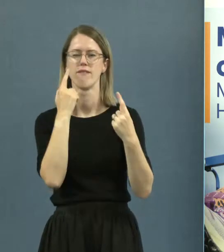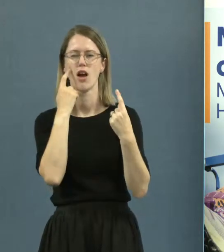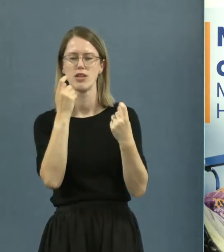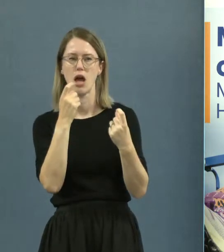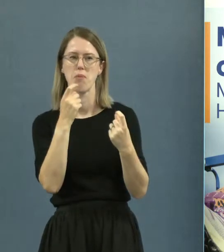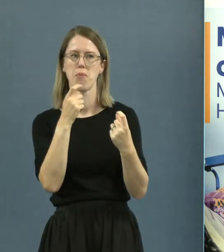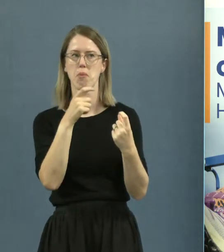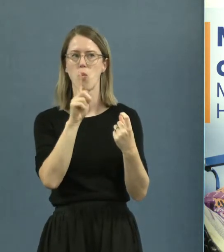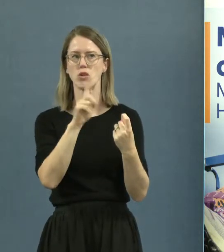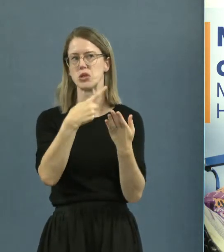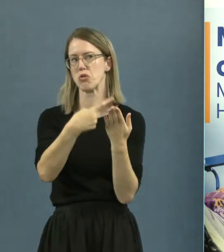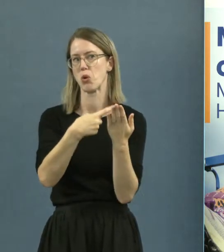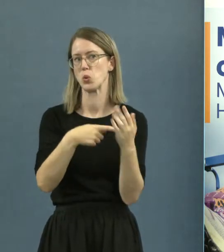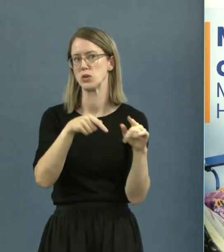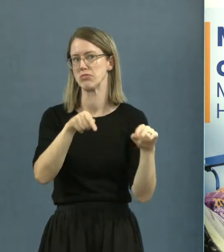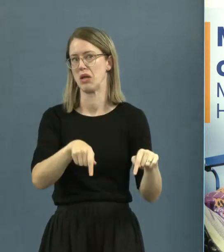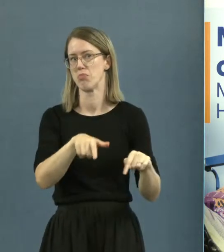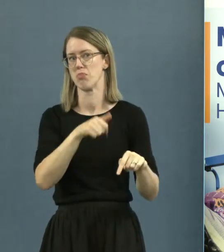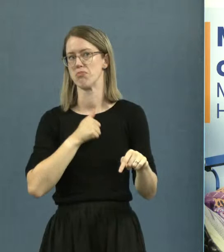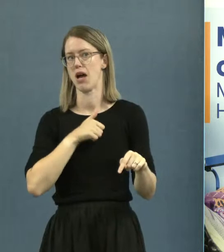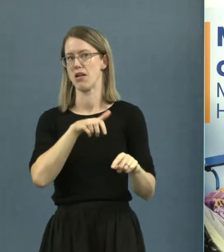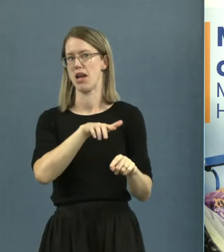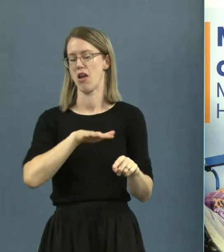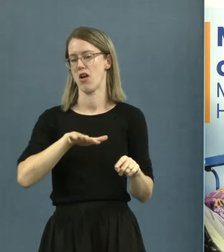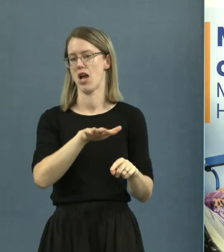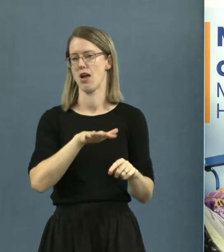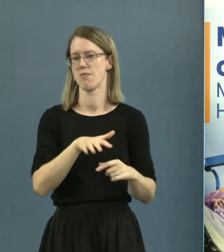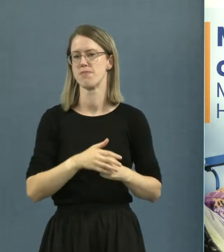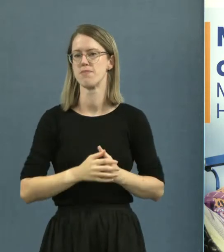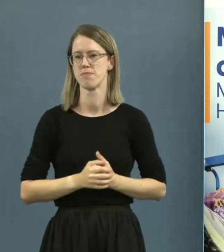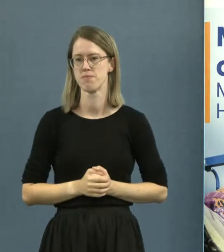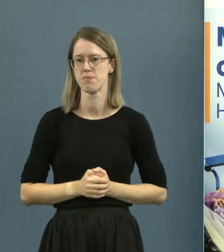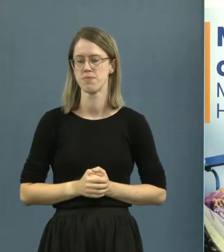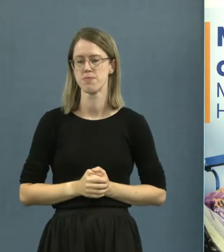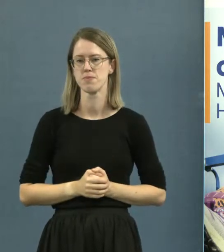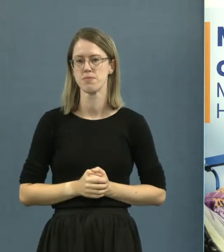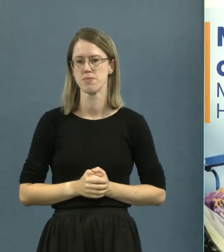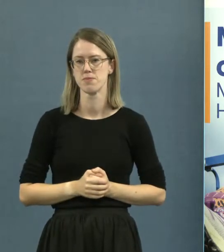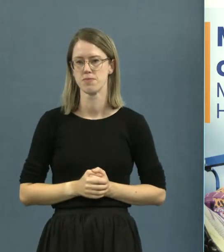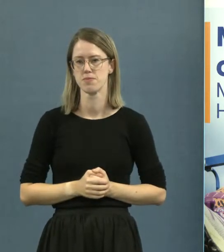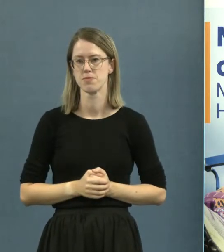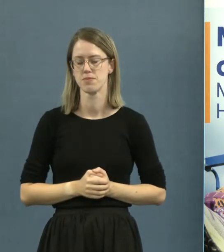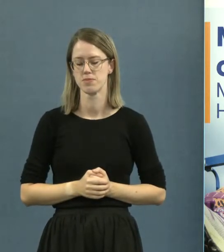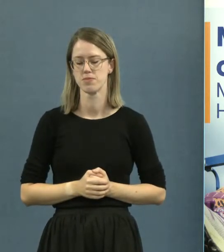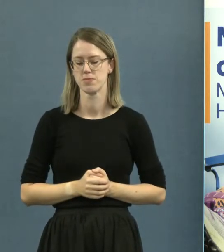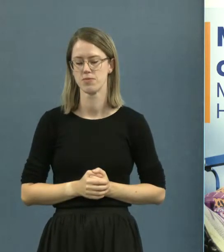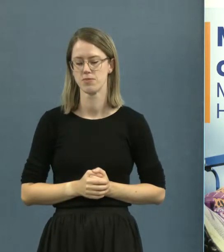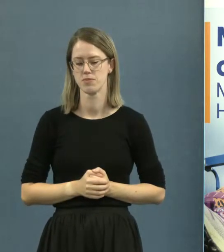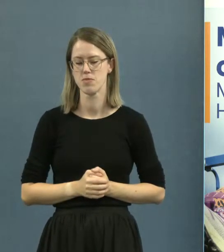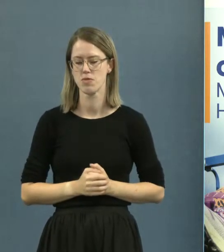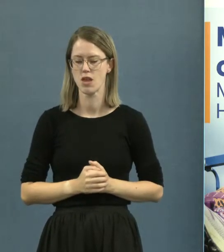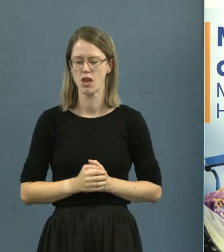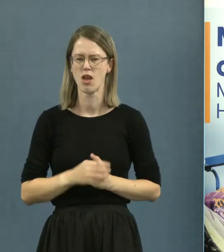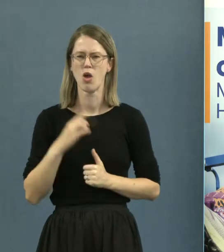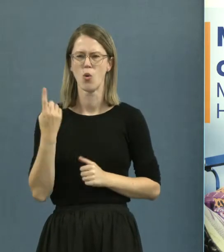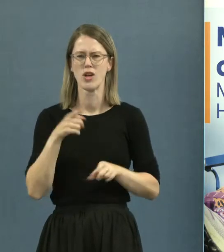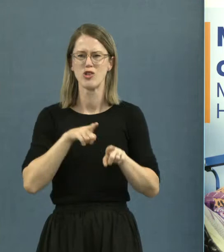carer and find out what the local...what the local